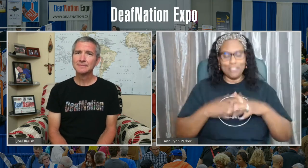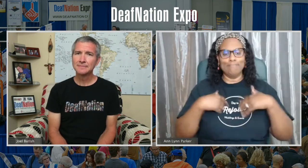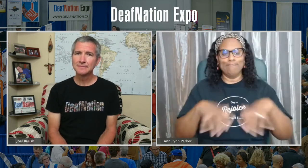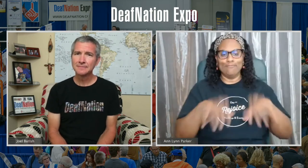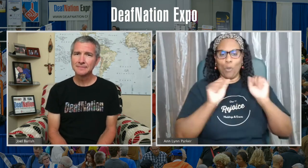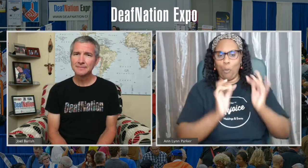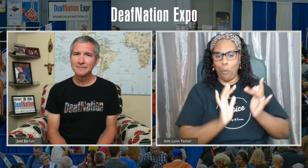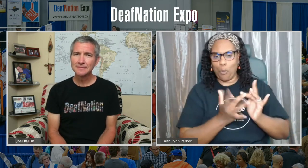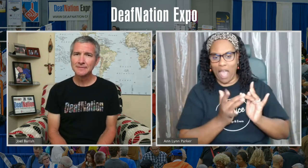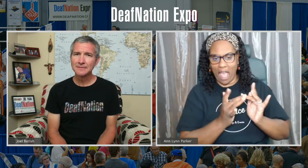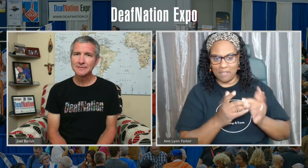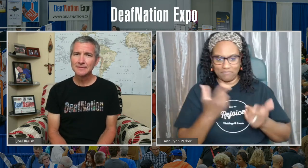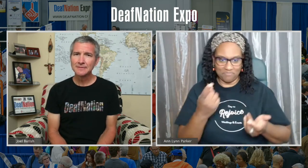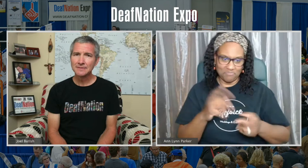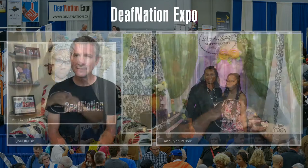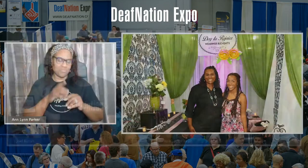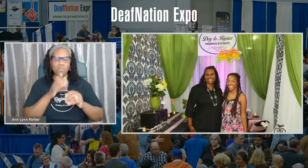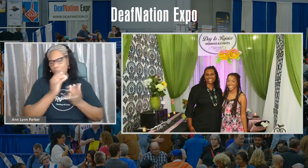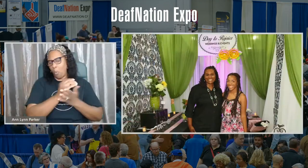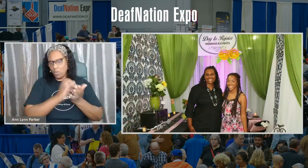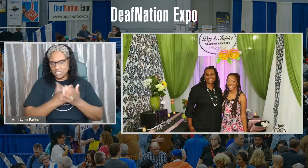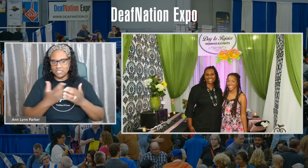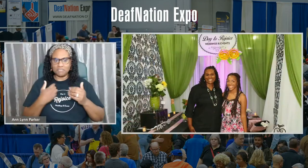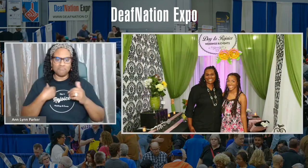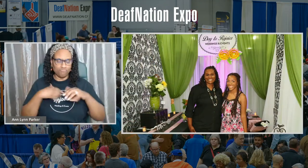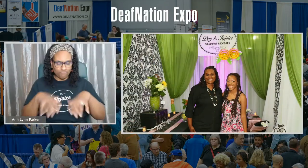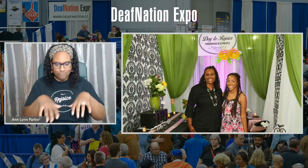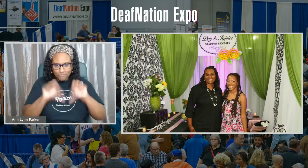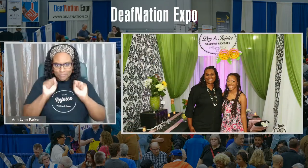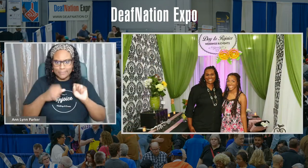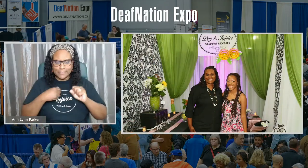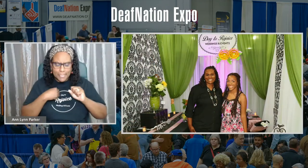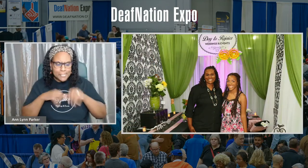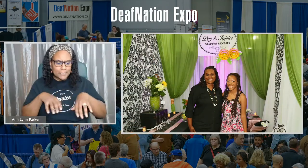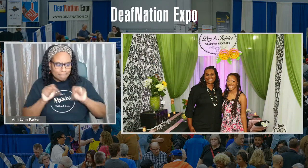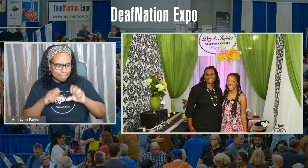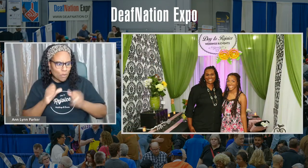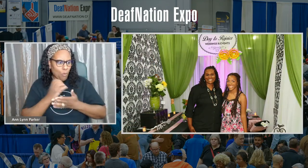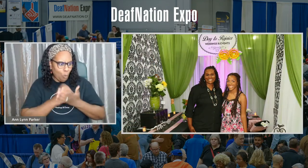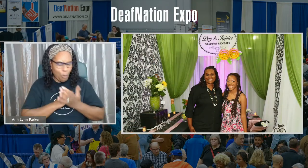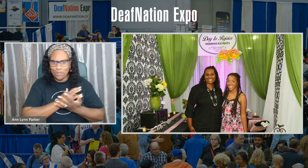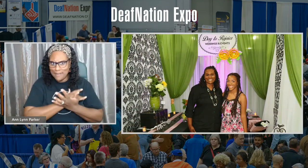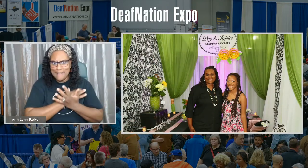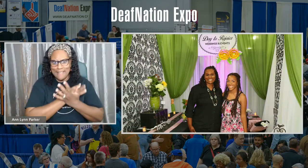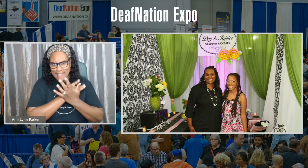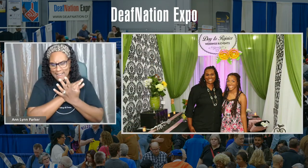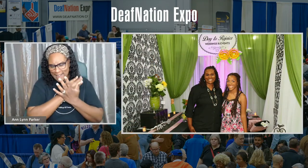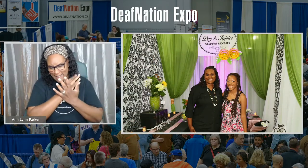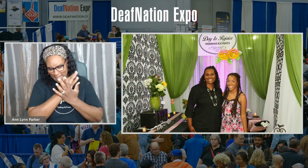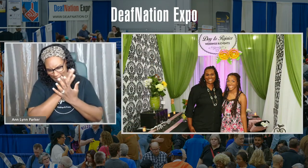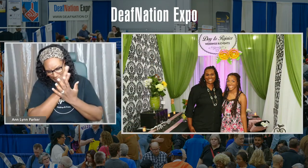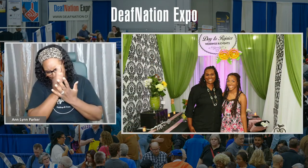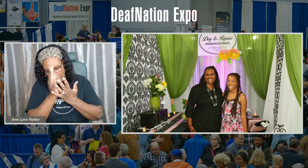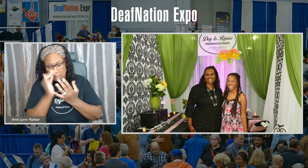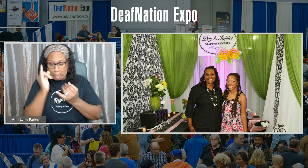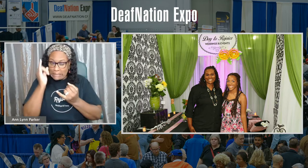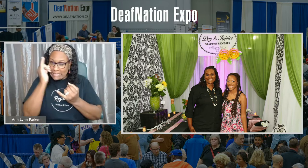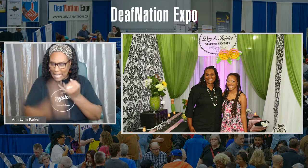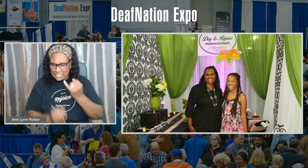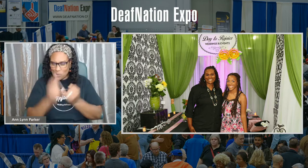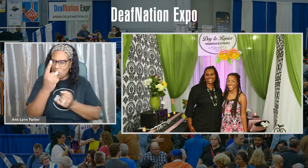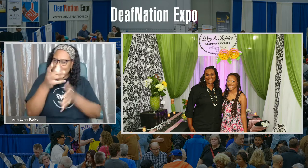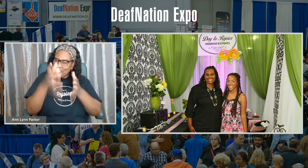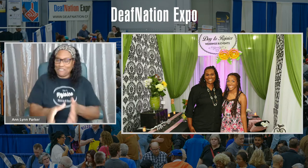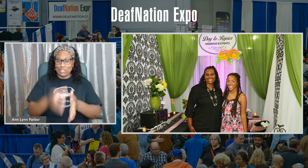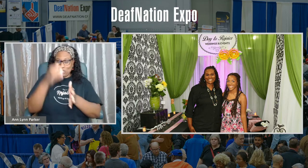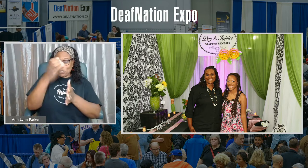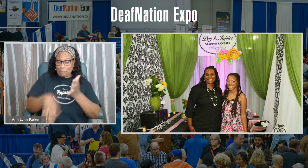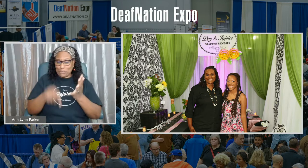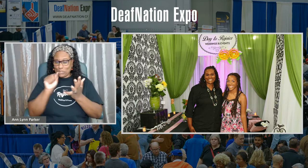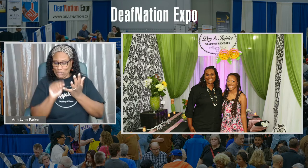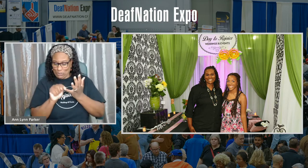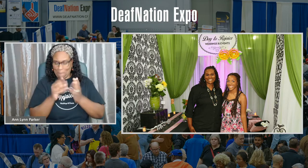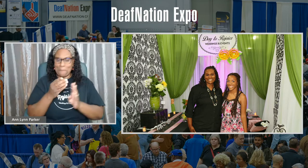I started taking online courses, and at the very last chapter